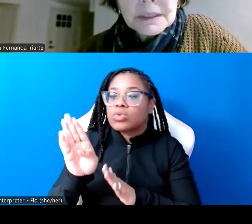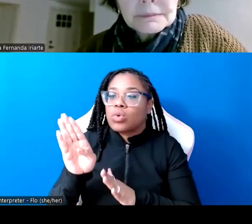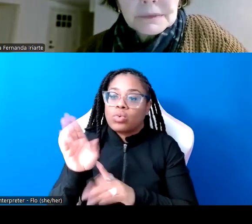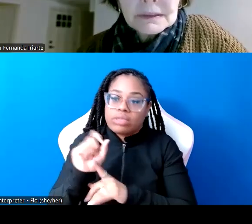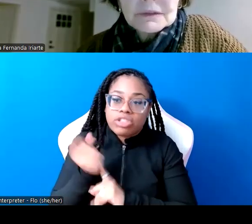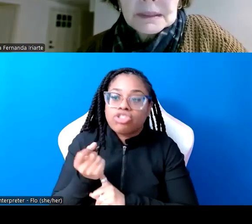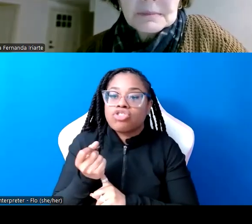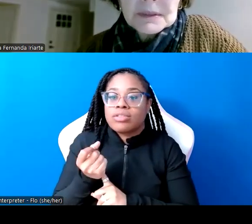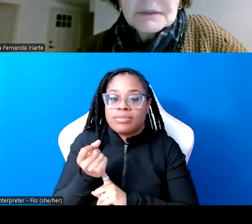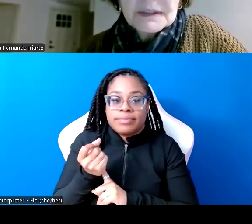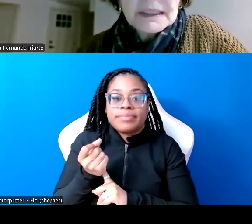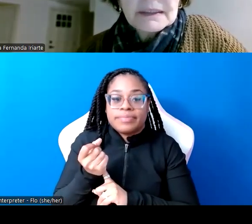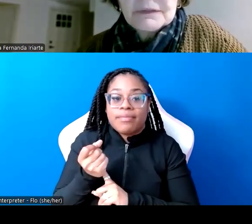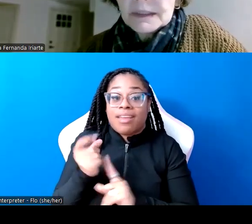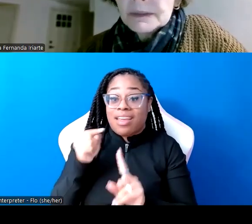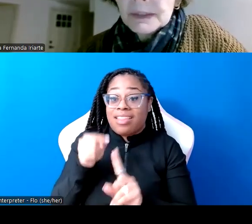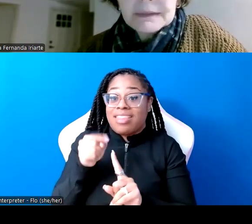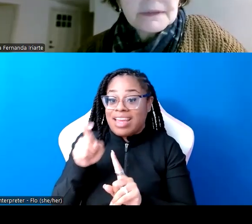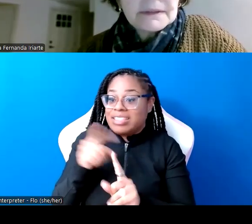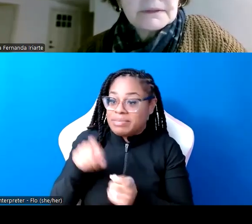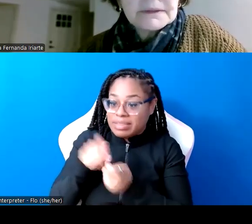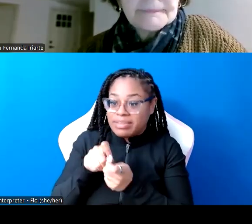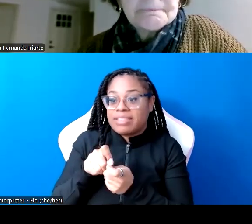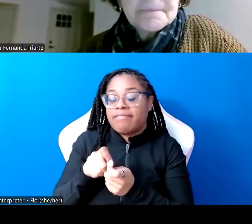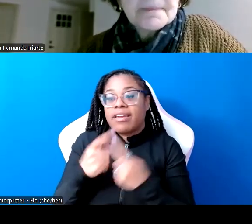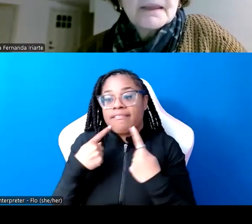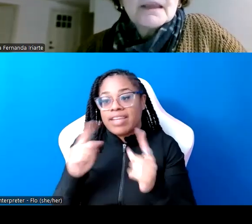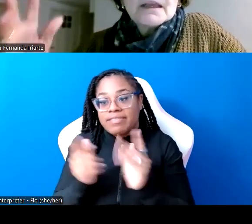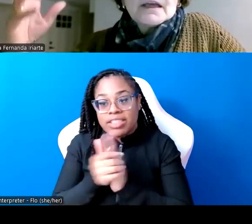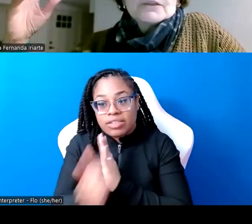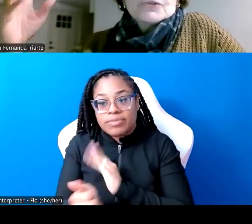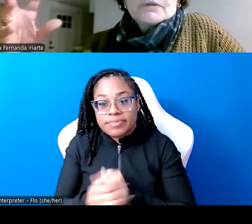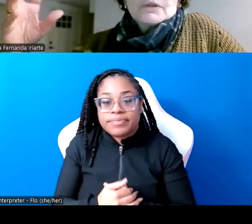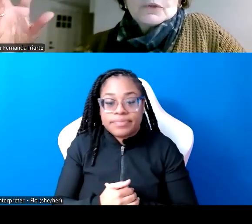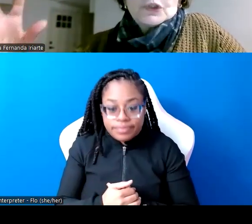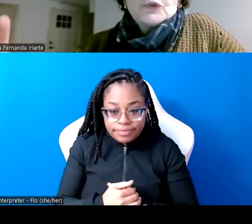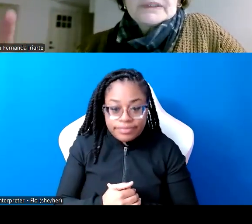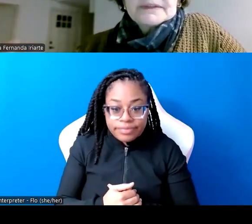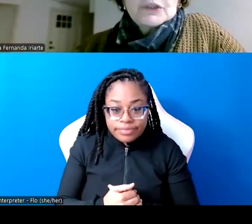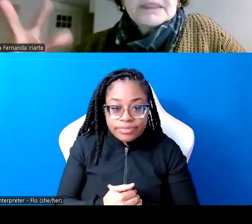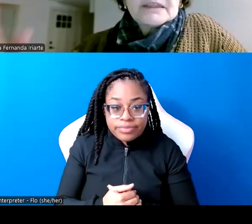Excuse me. Specific effective and skilled. You let's say you become